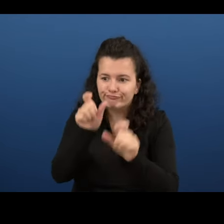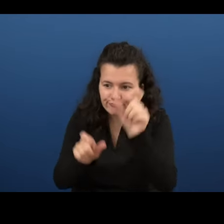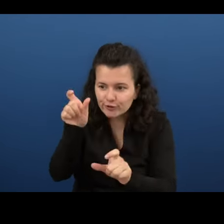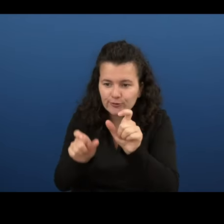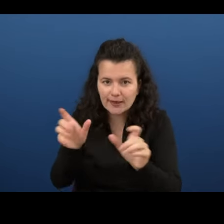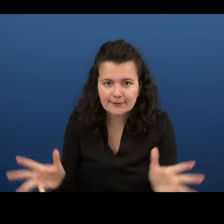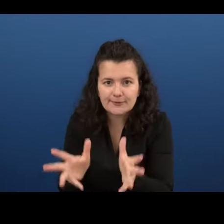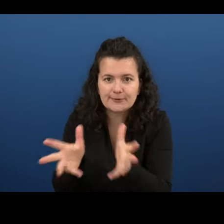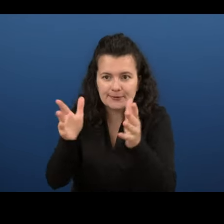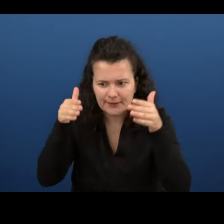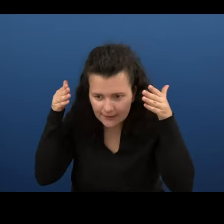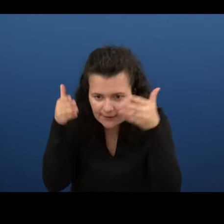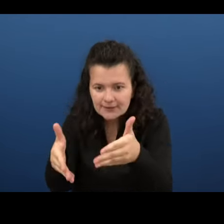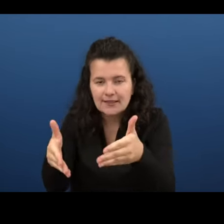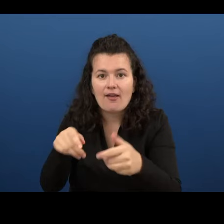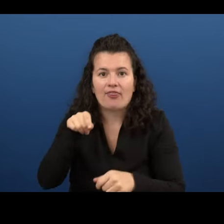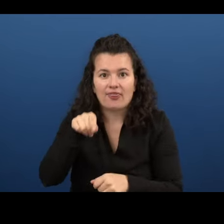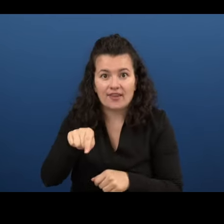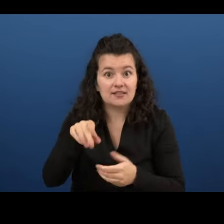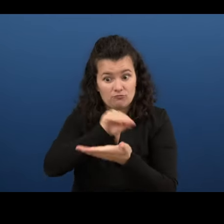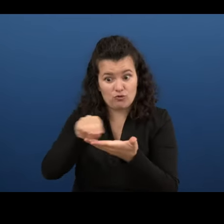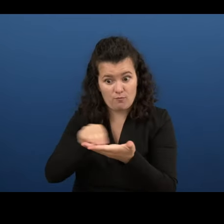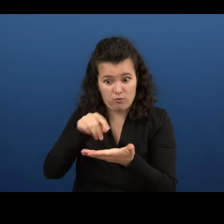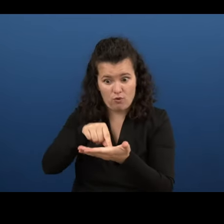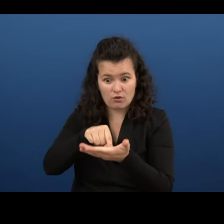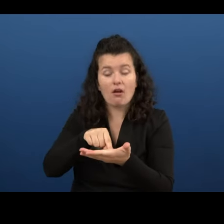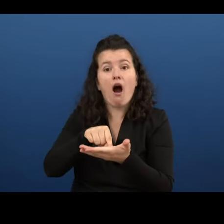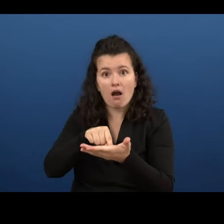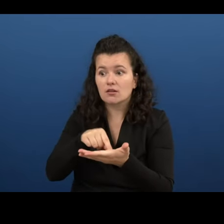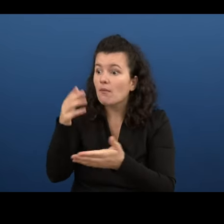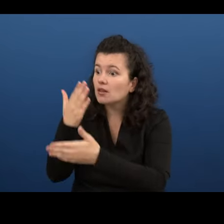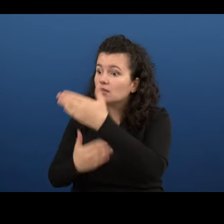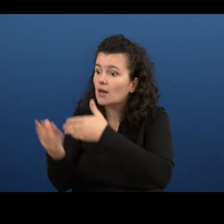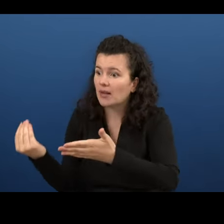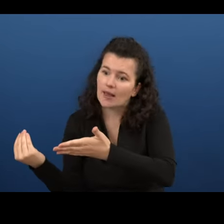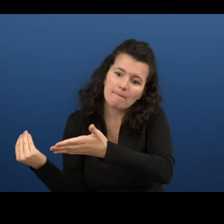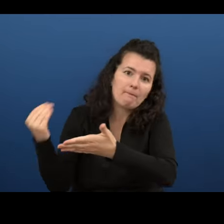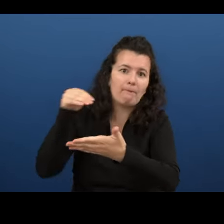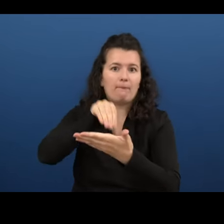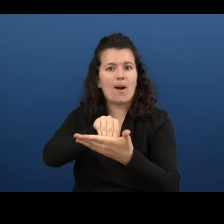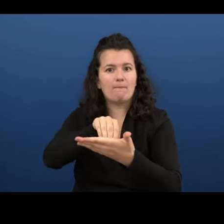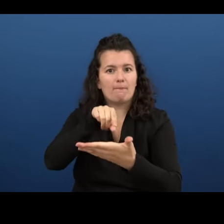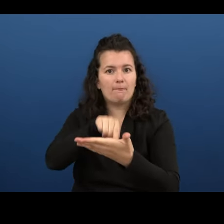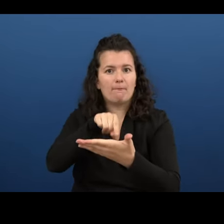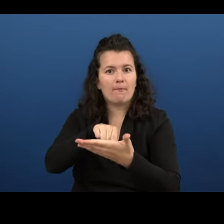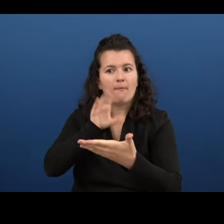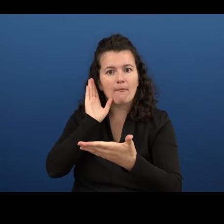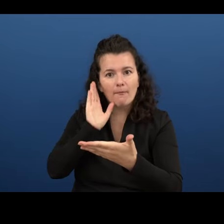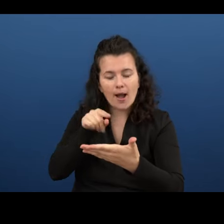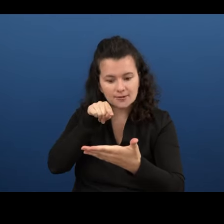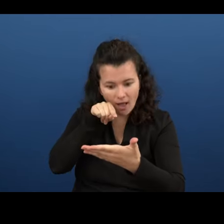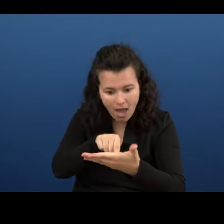persons with disabilities as one of the groups that require Particular attention with full